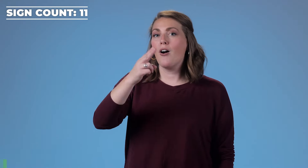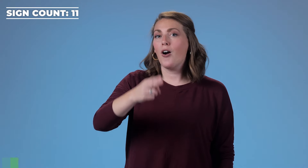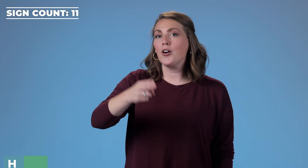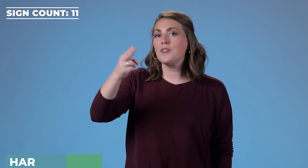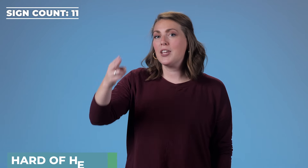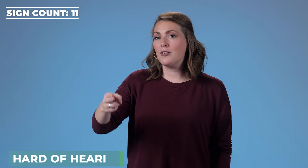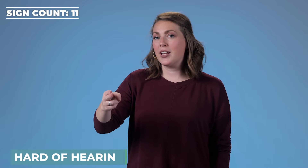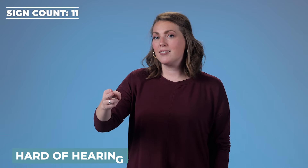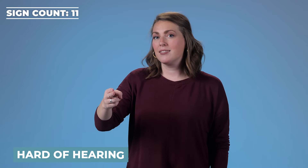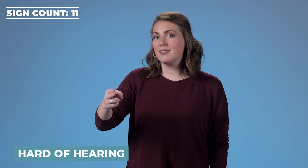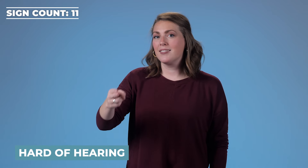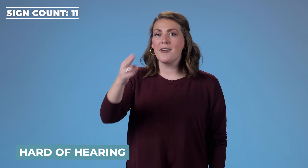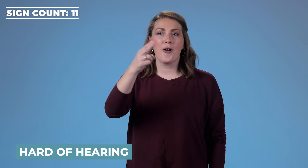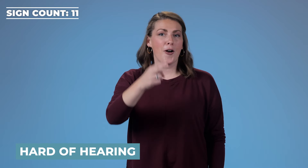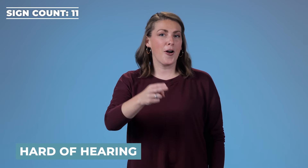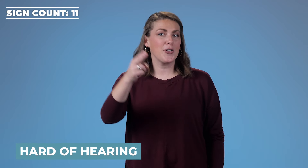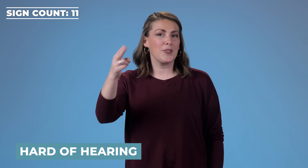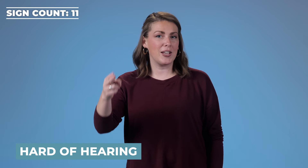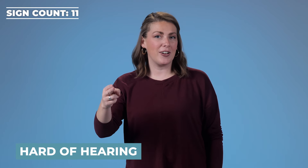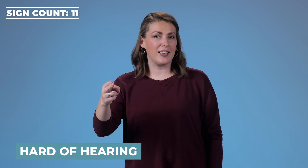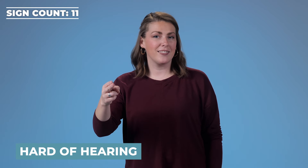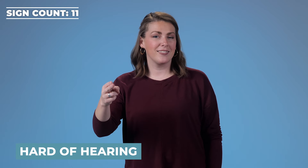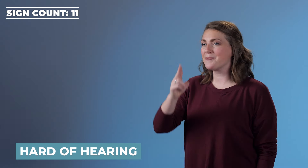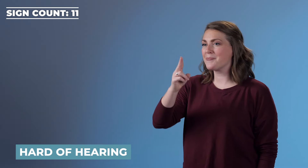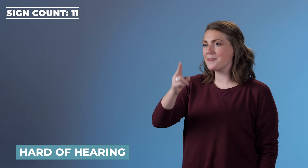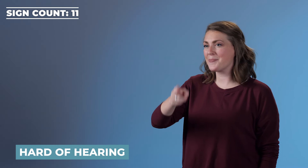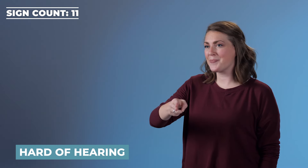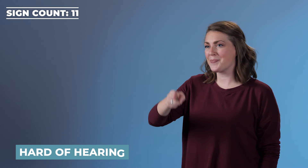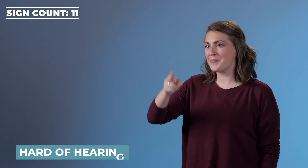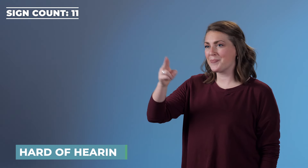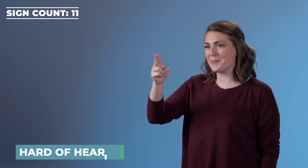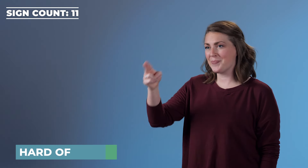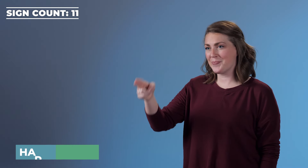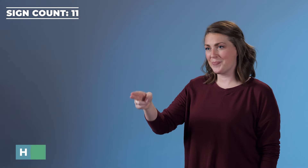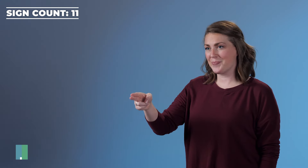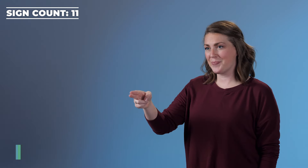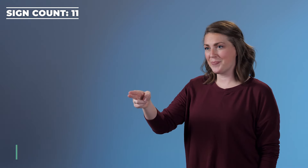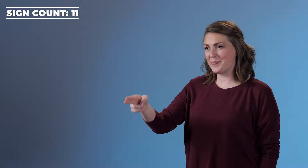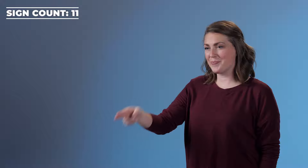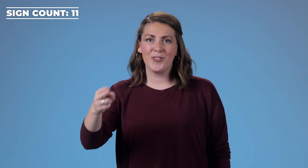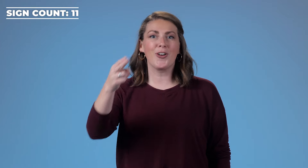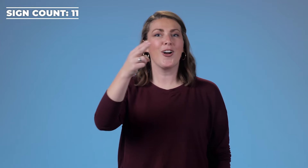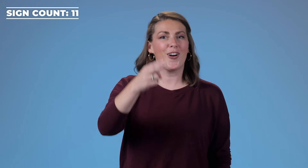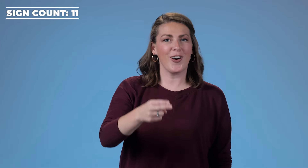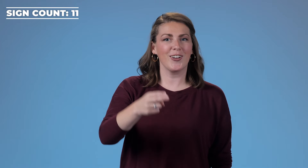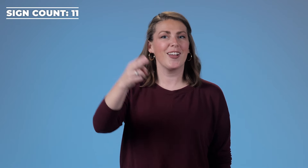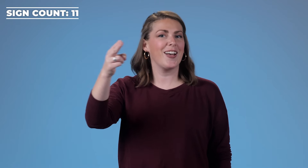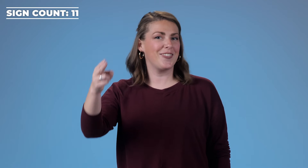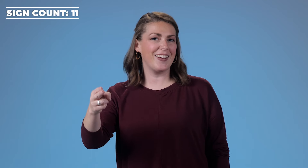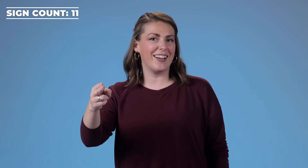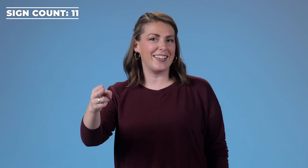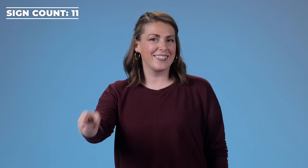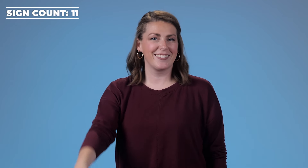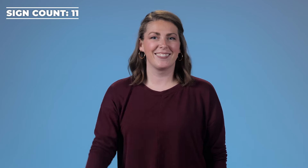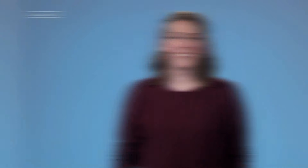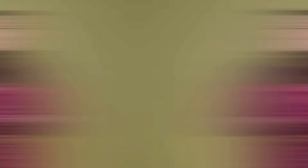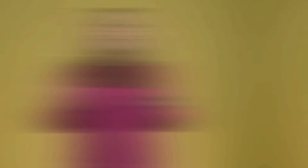Hard of hearing. It's h h for. Hard of hearing.